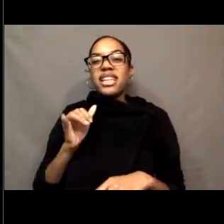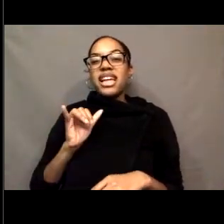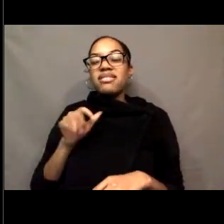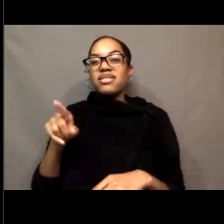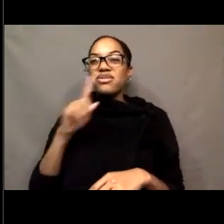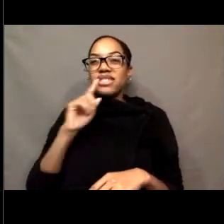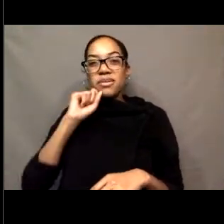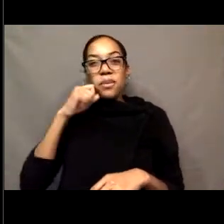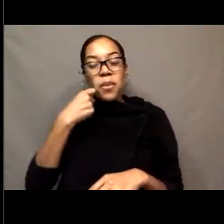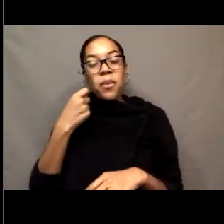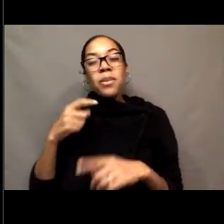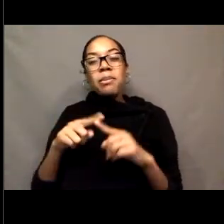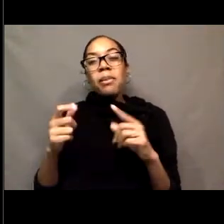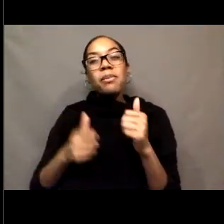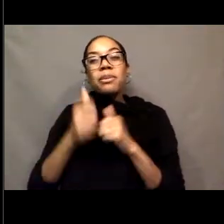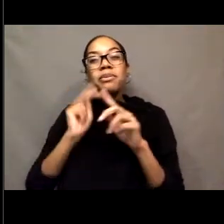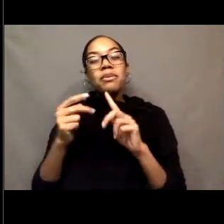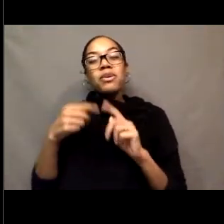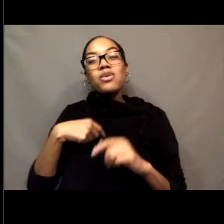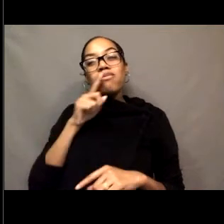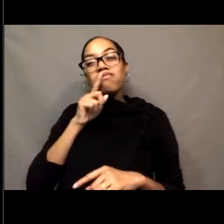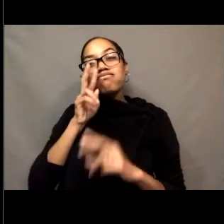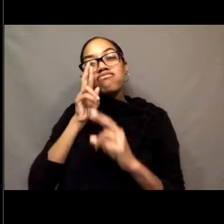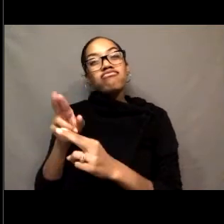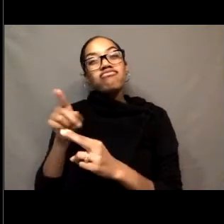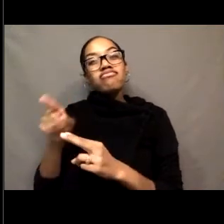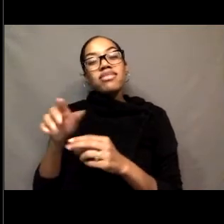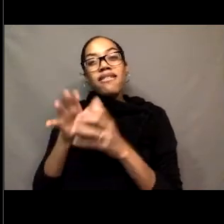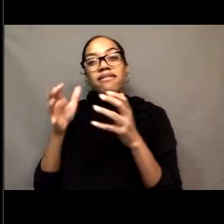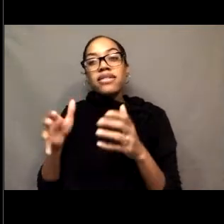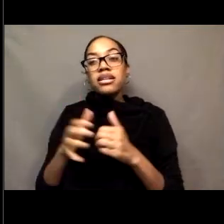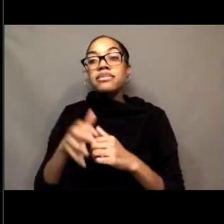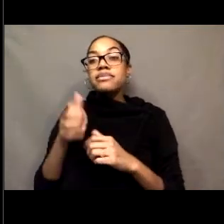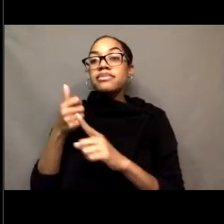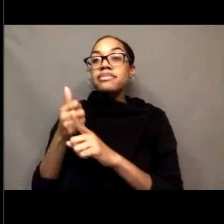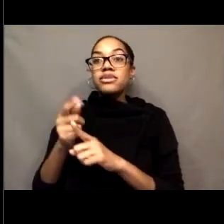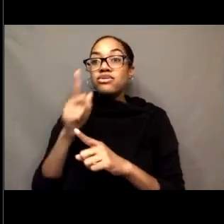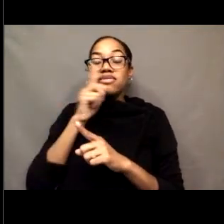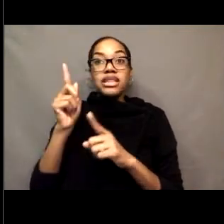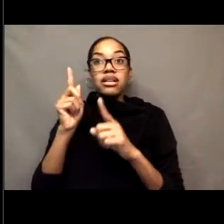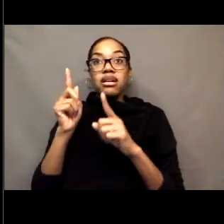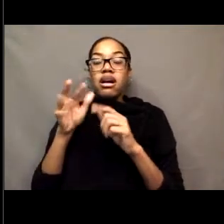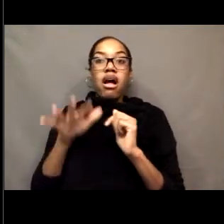because they have the biggest geographic range. You can find pinto abalone in Southeast Alaska